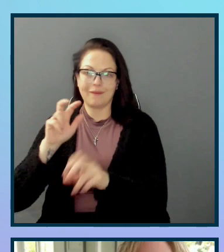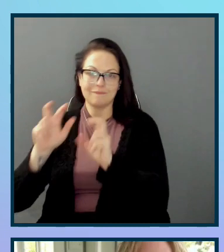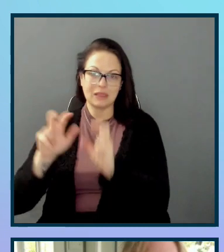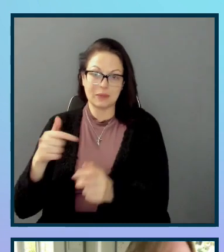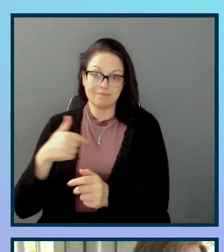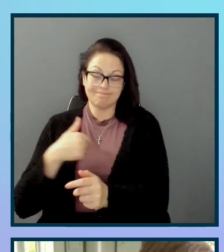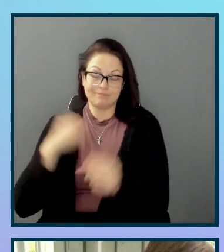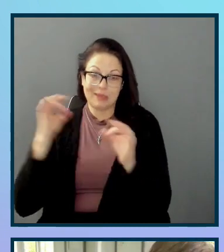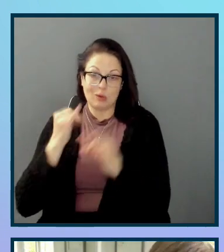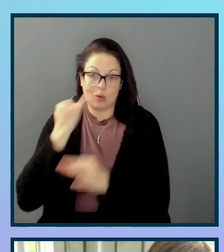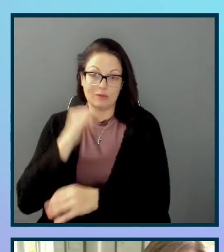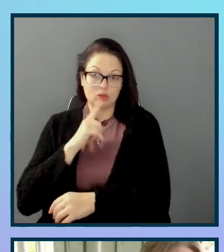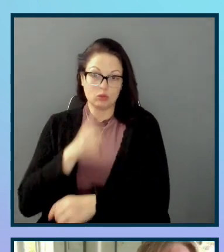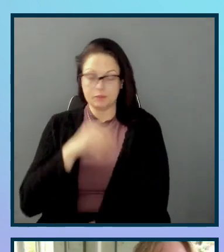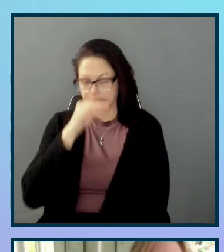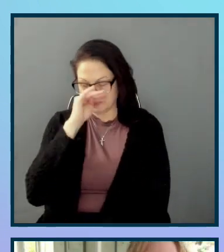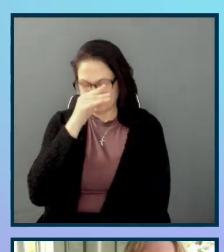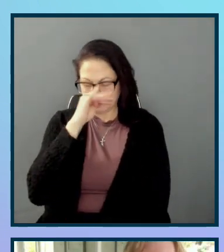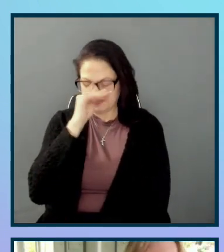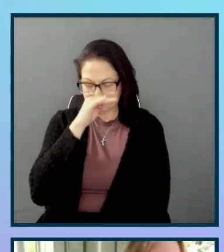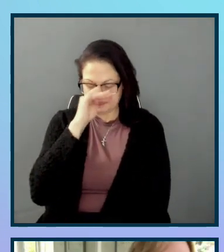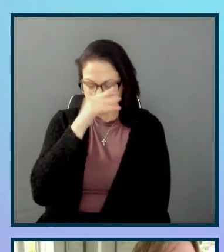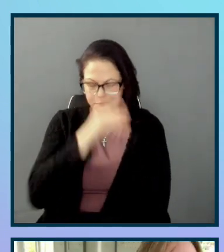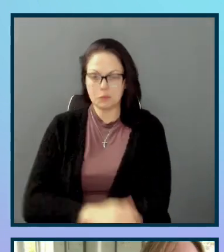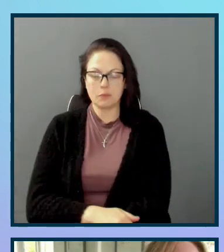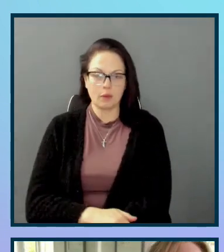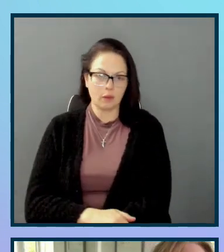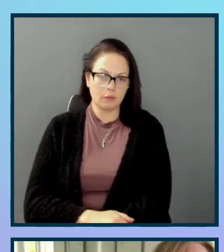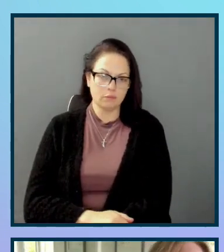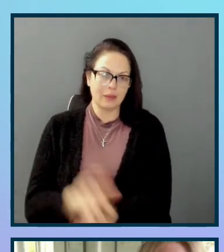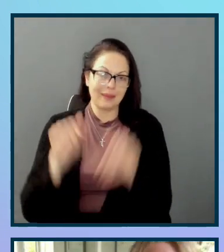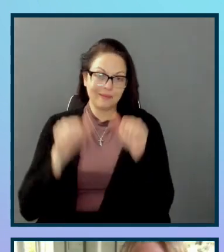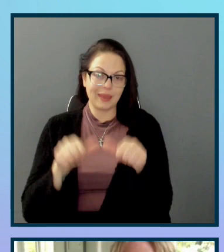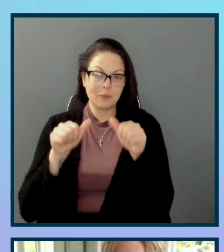but let's not worry about that for the moment, okay? Capability versus compliance.